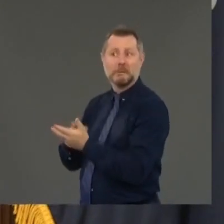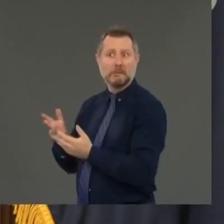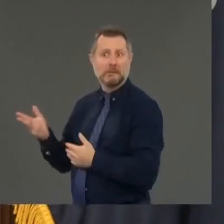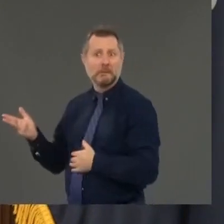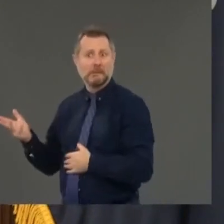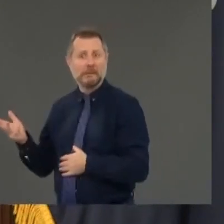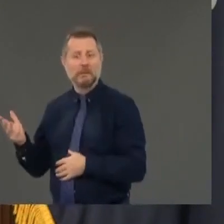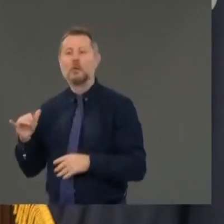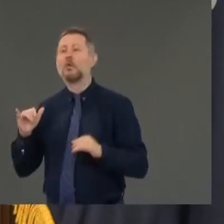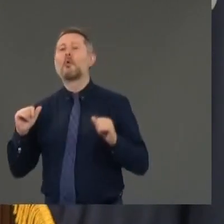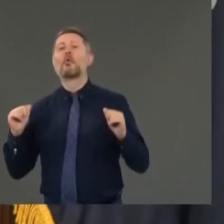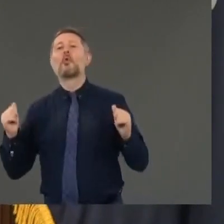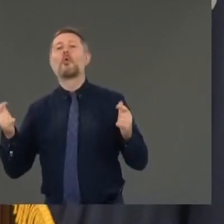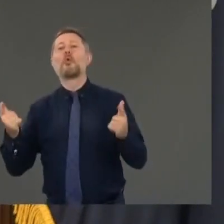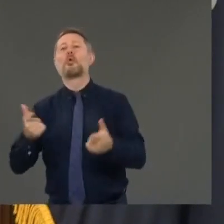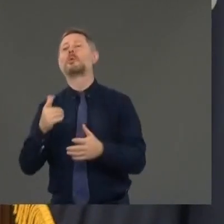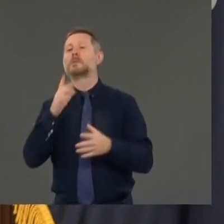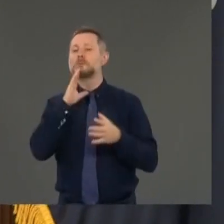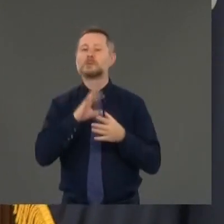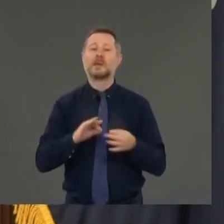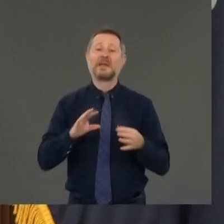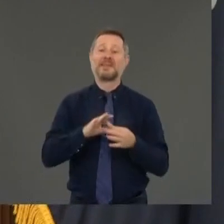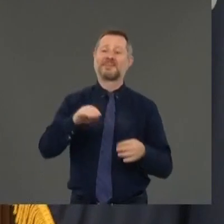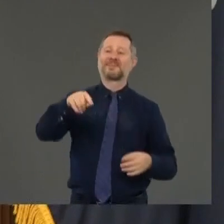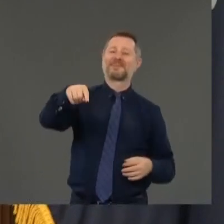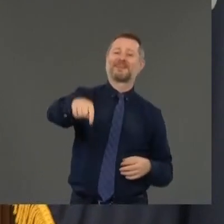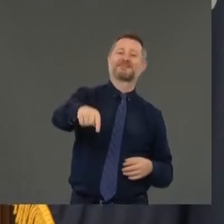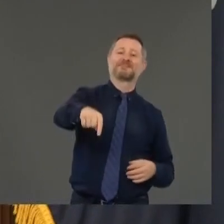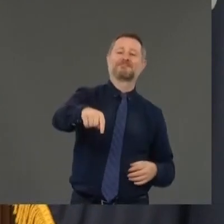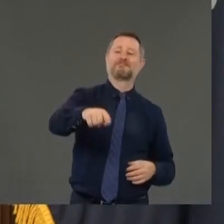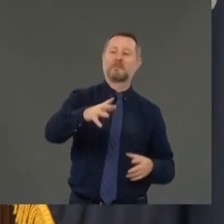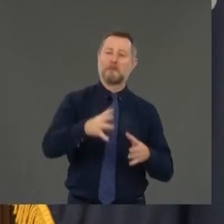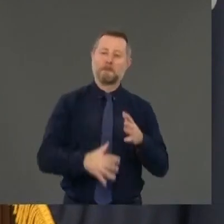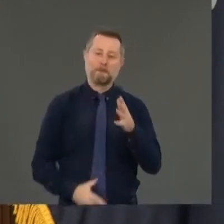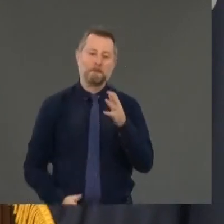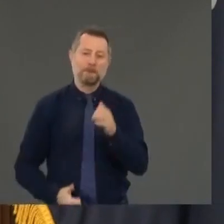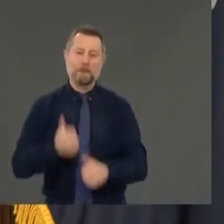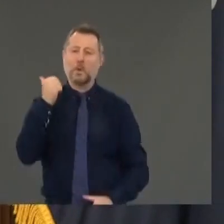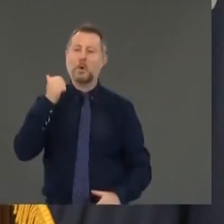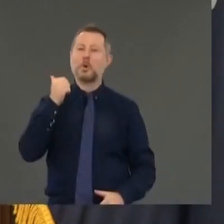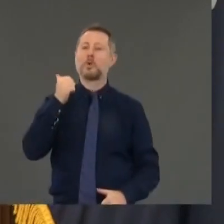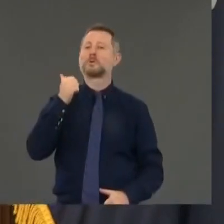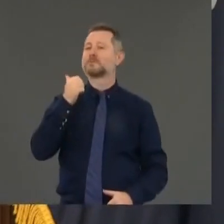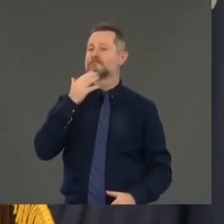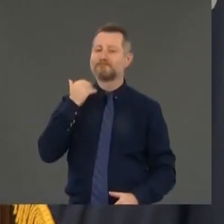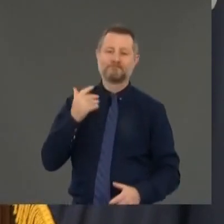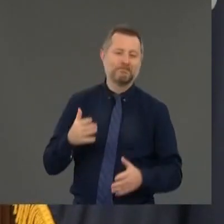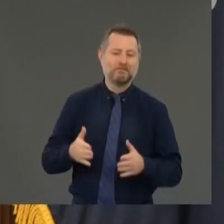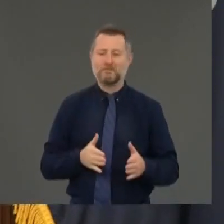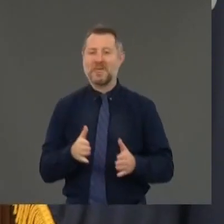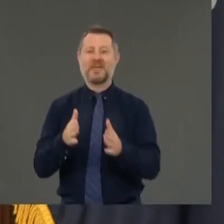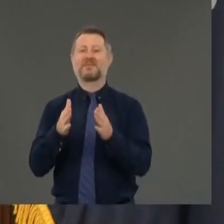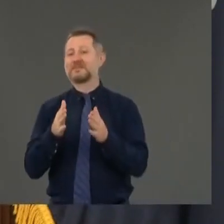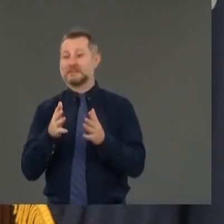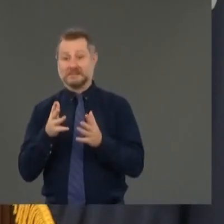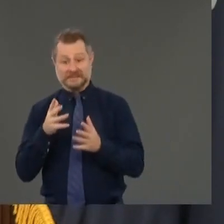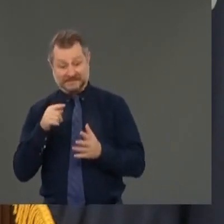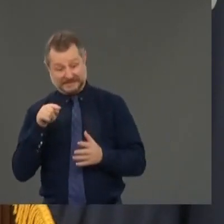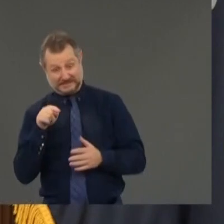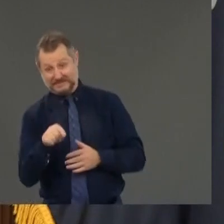FACILITY.